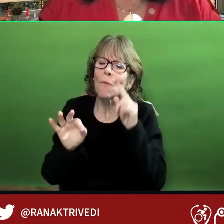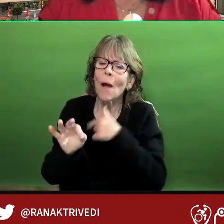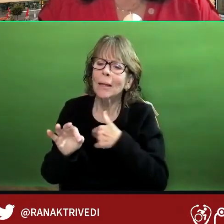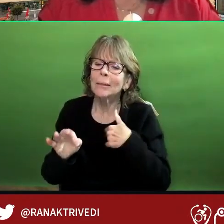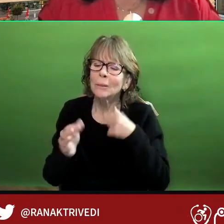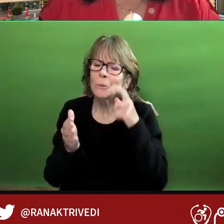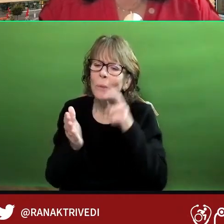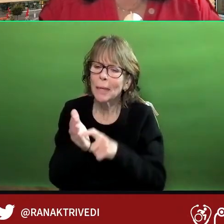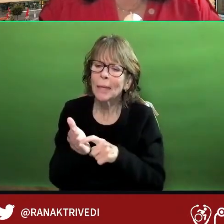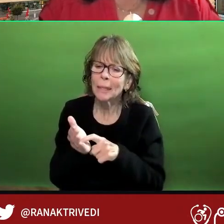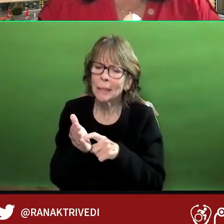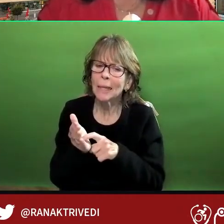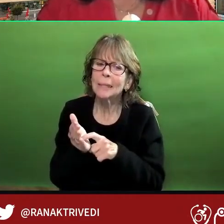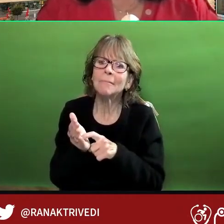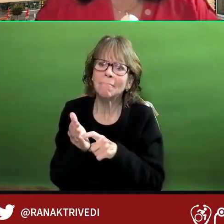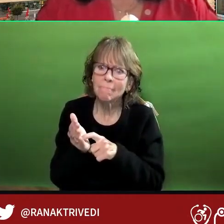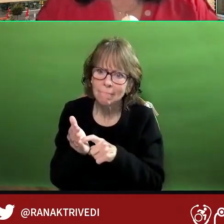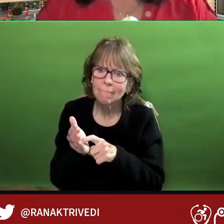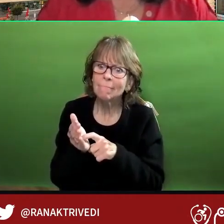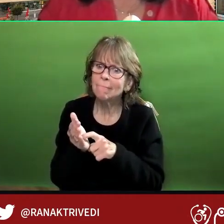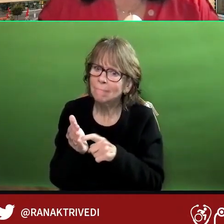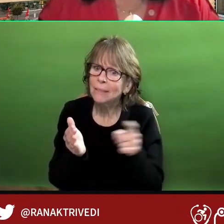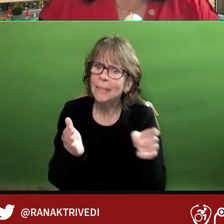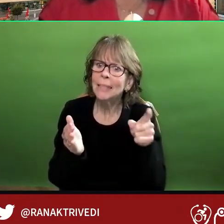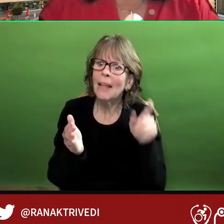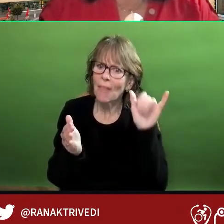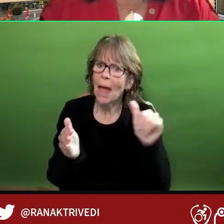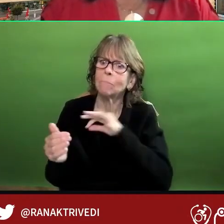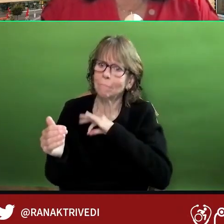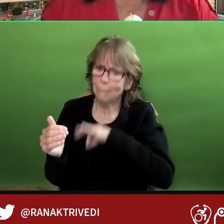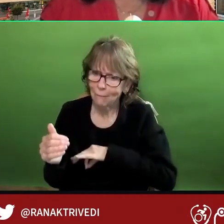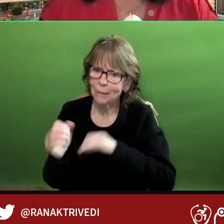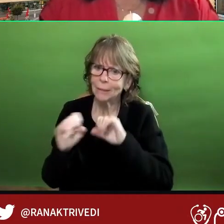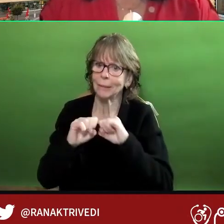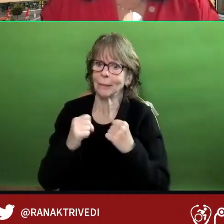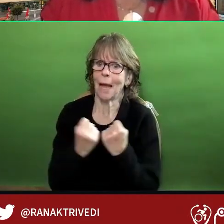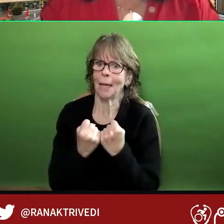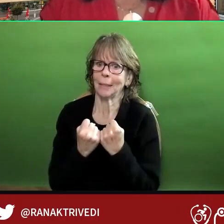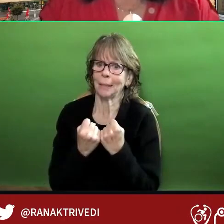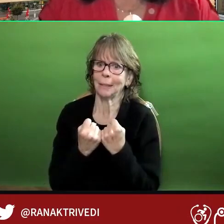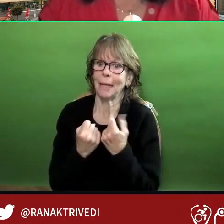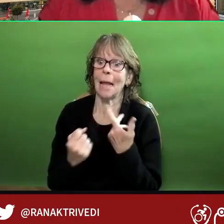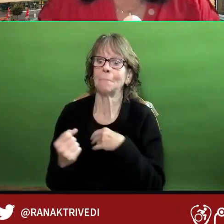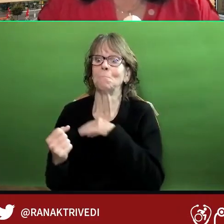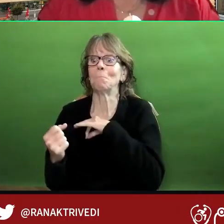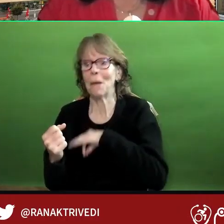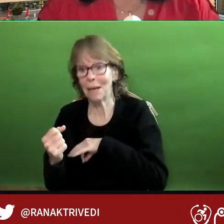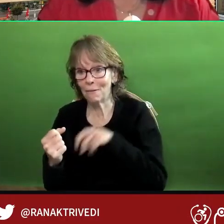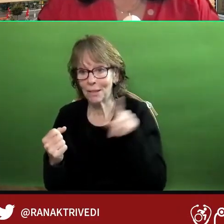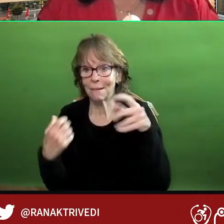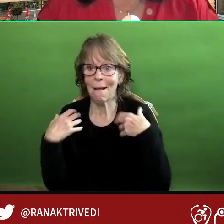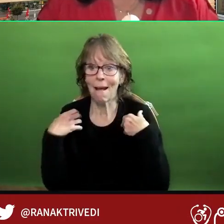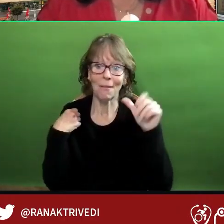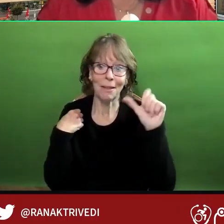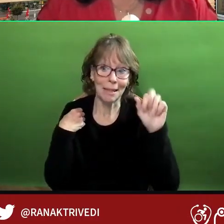a tremendous societal benefit and healthcare benefit that occurs because of the unpaid care.